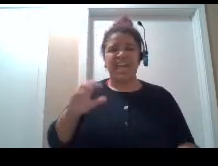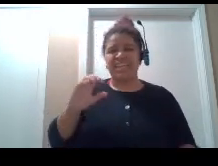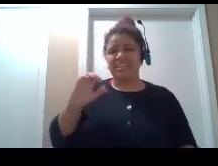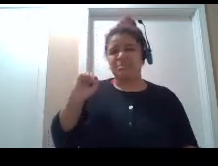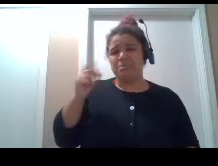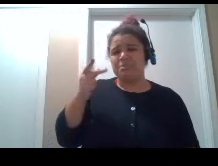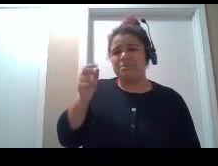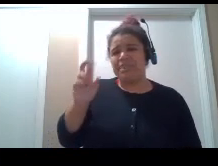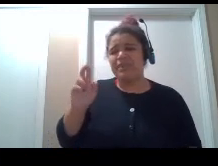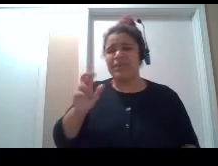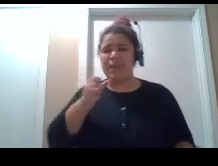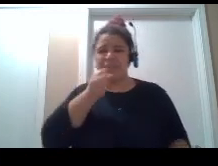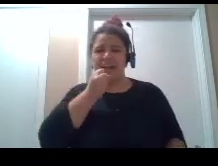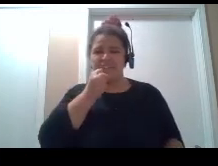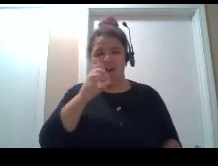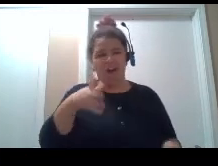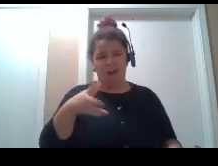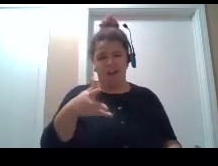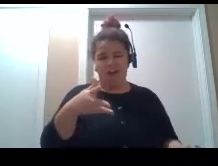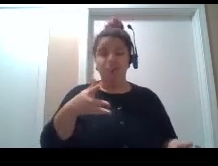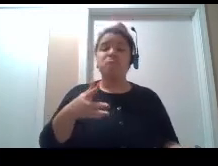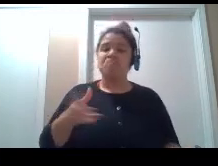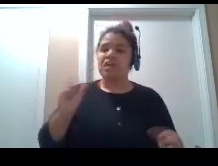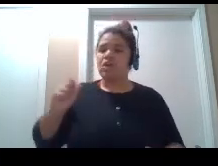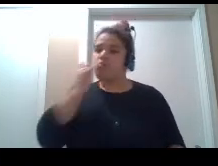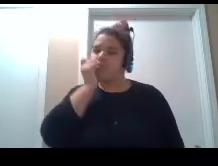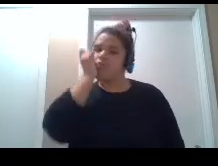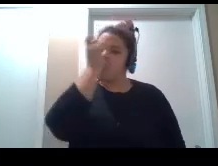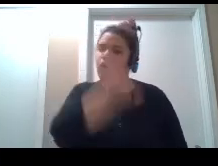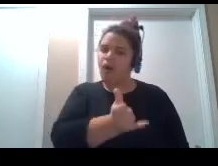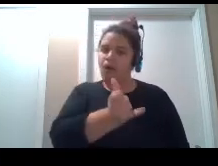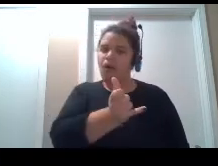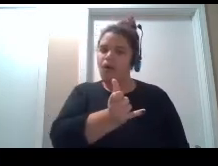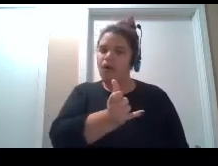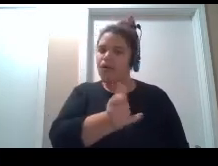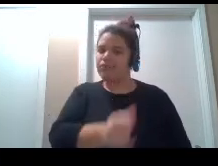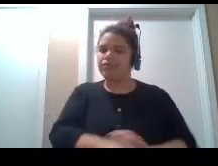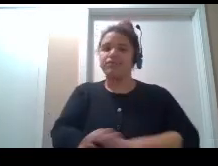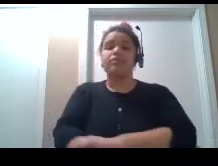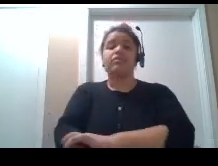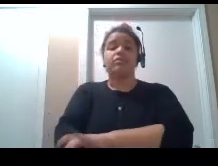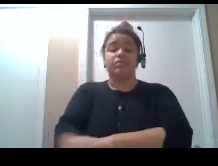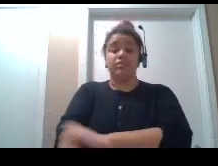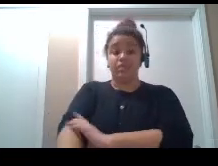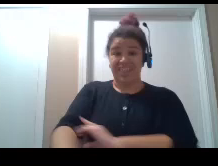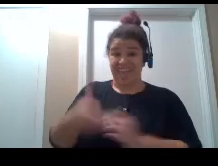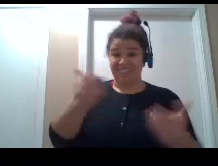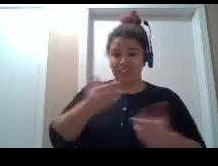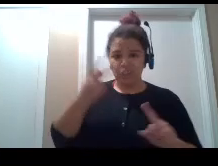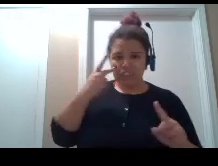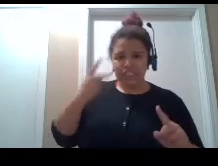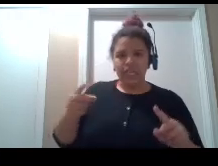will let you use your phone for audio. The call-in number, as well as the conference ID, is on the invitation.